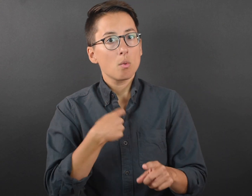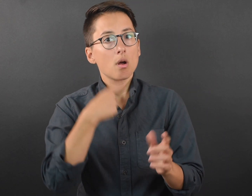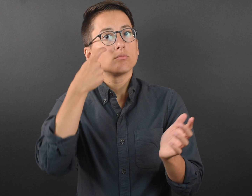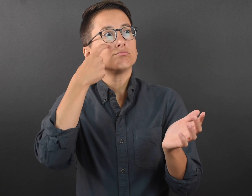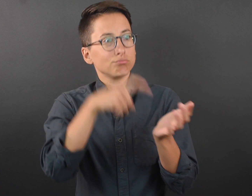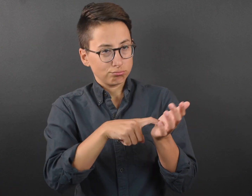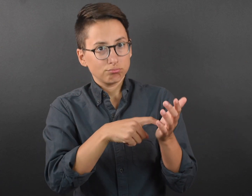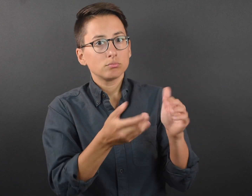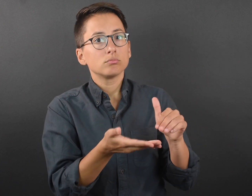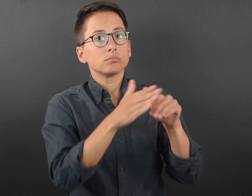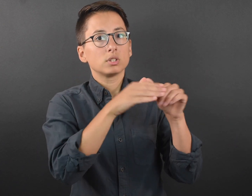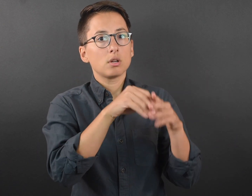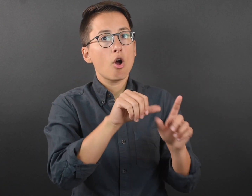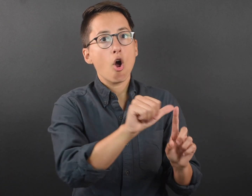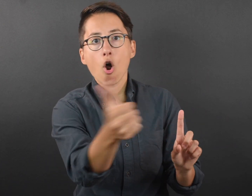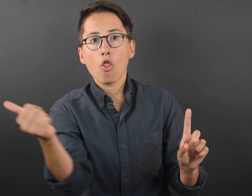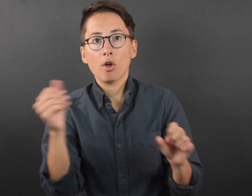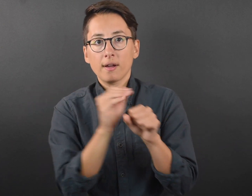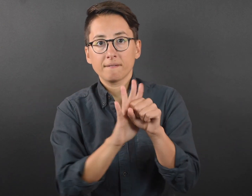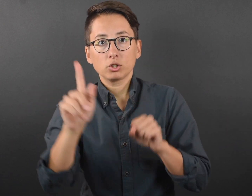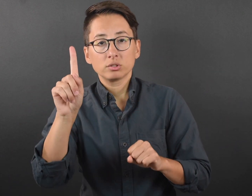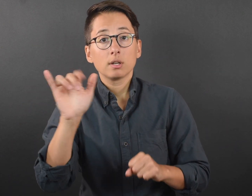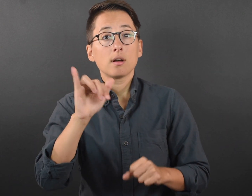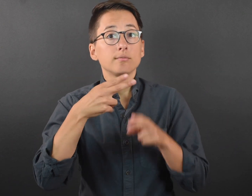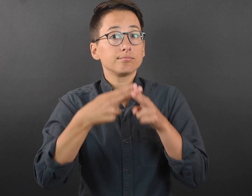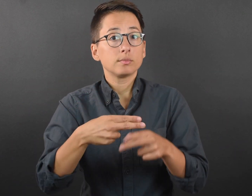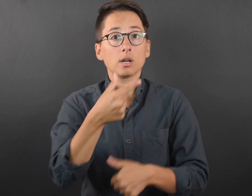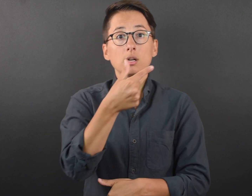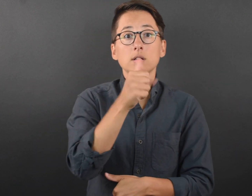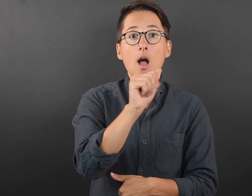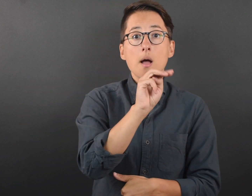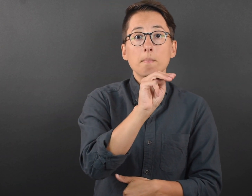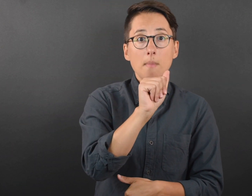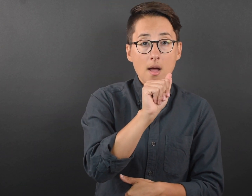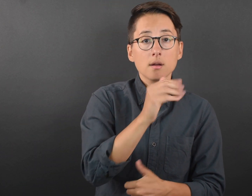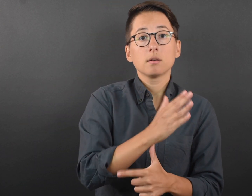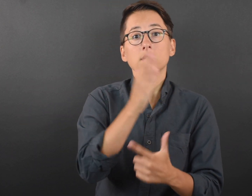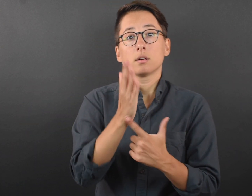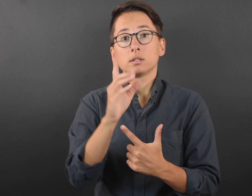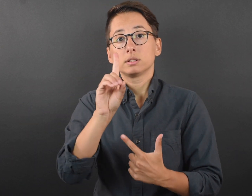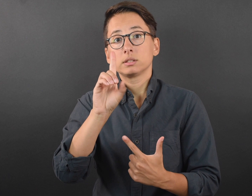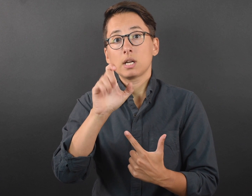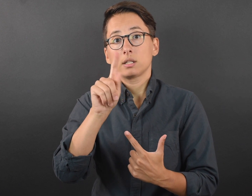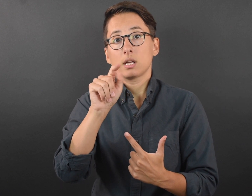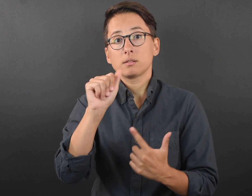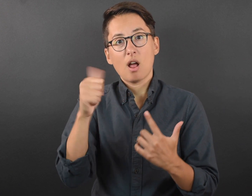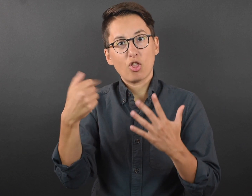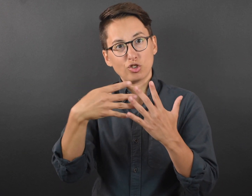seeing increases in other variants, such as the Gamma (P.1) variant, Delta (B.1.617.2)